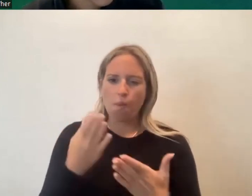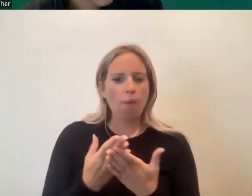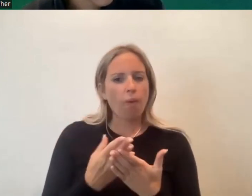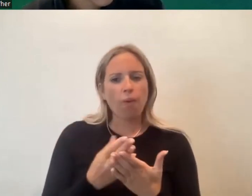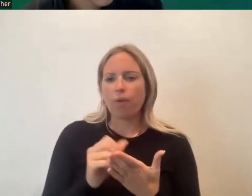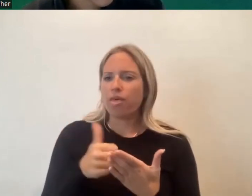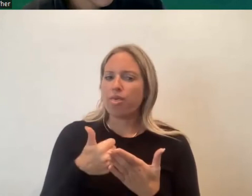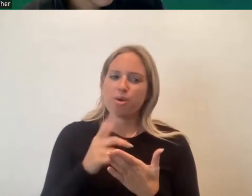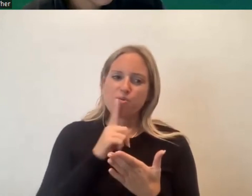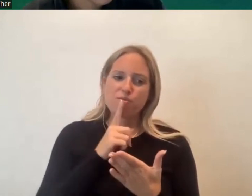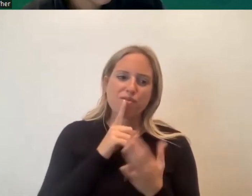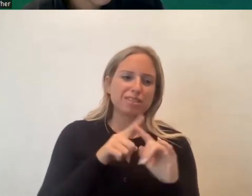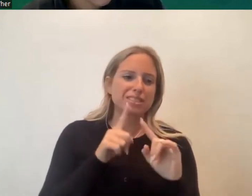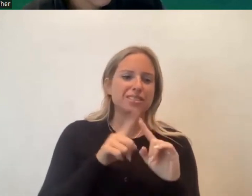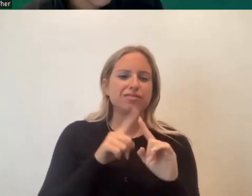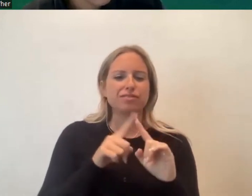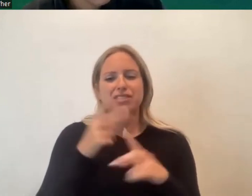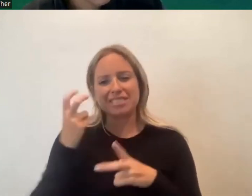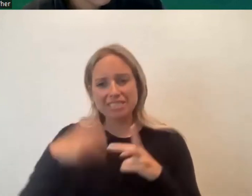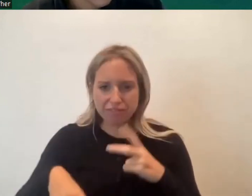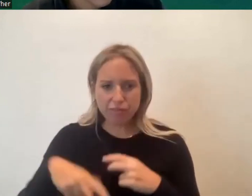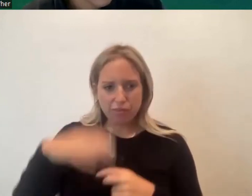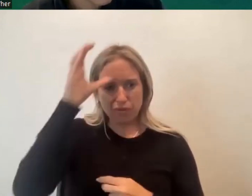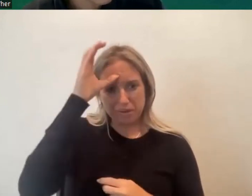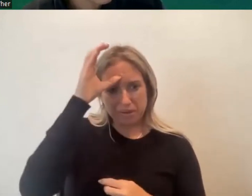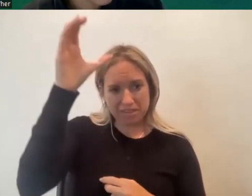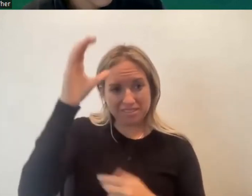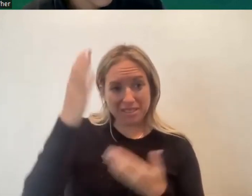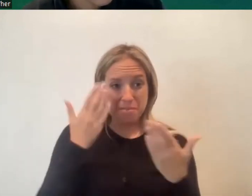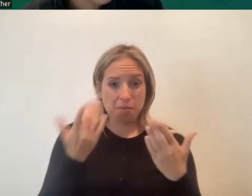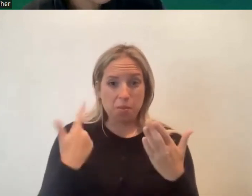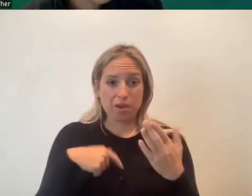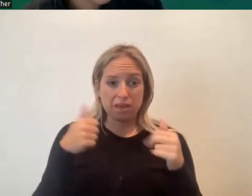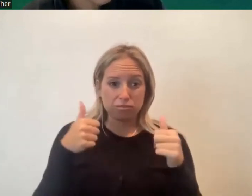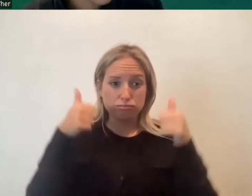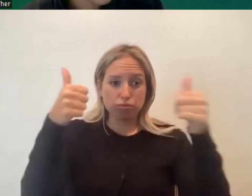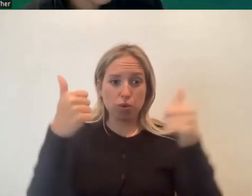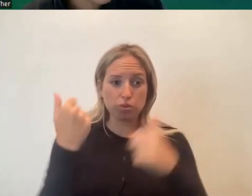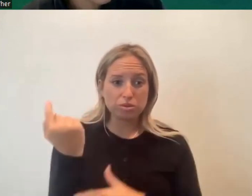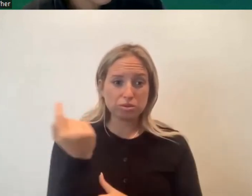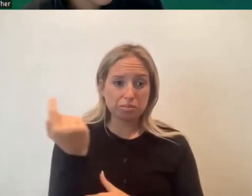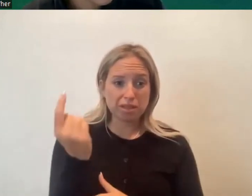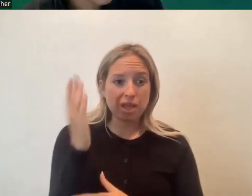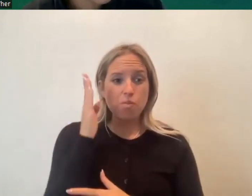concepts. But maybe we can post something, Tadra, that will kind of answer that.